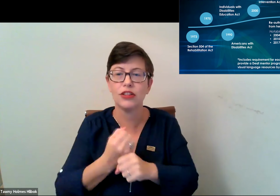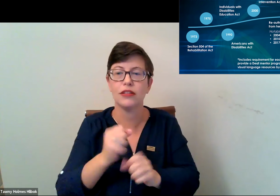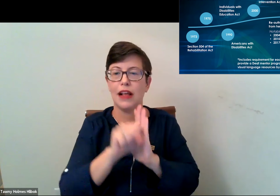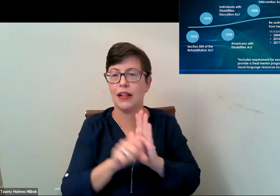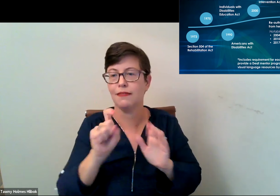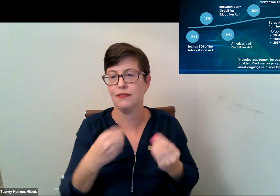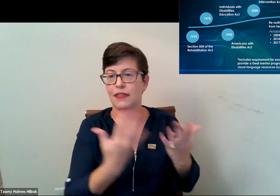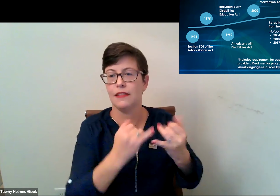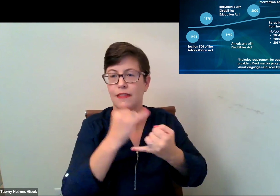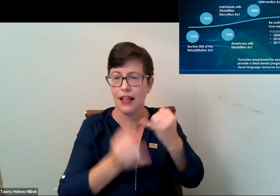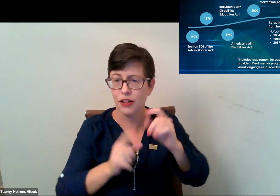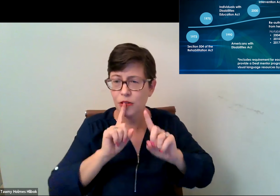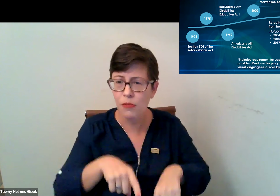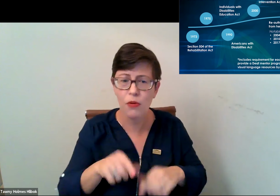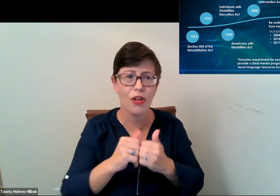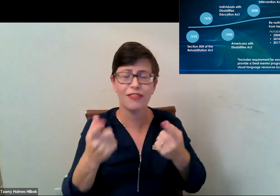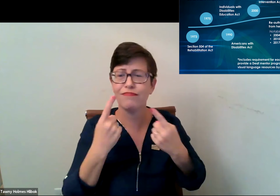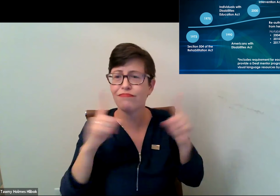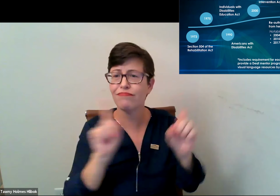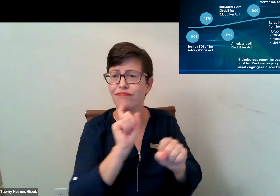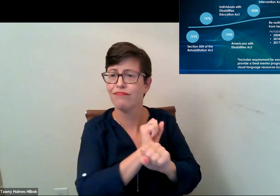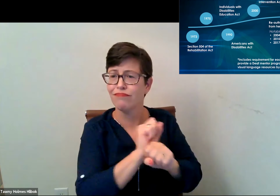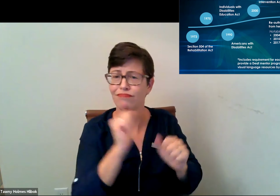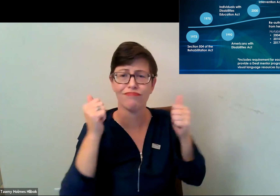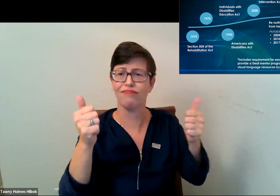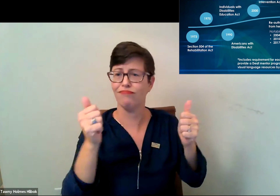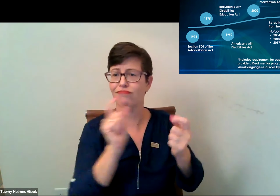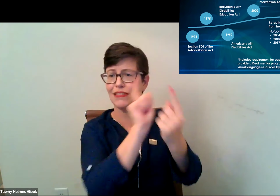and oversee it for a period of four years until the final report can be created.